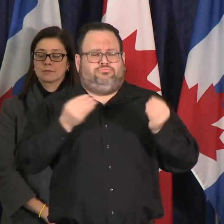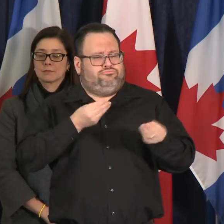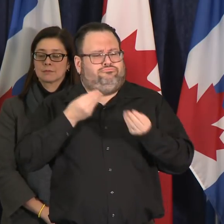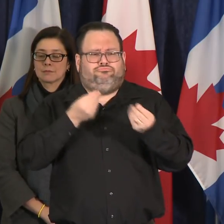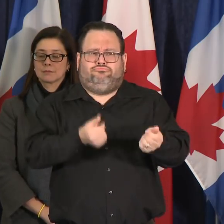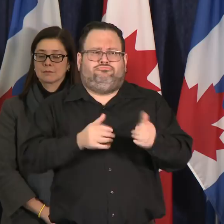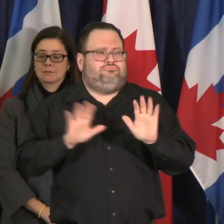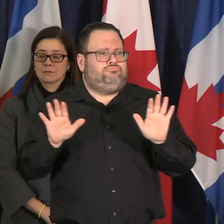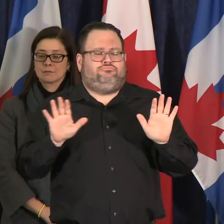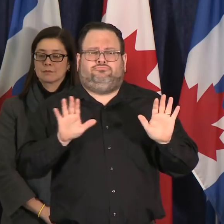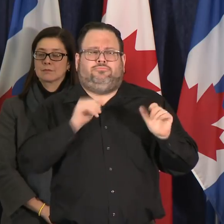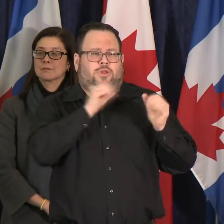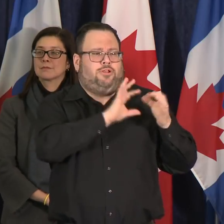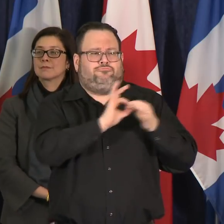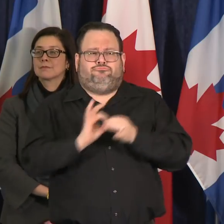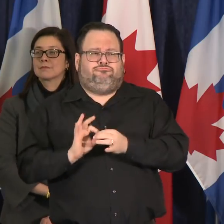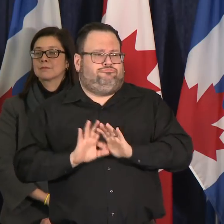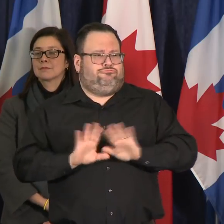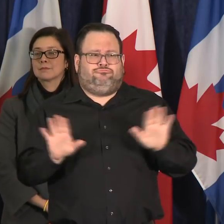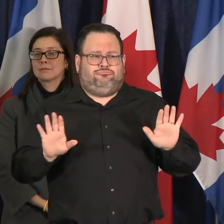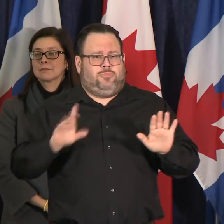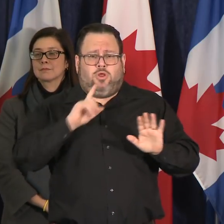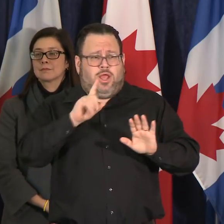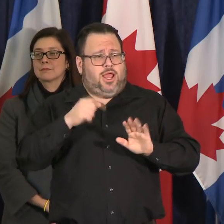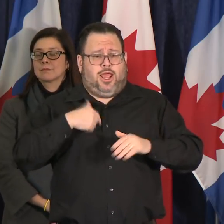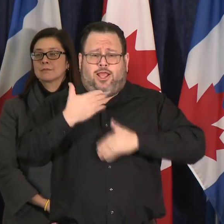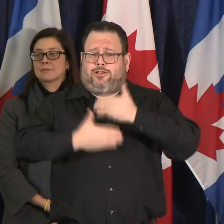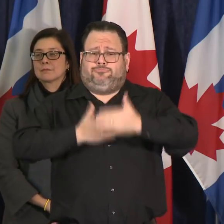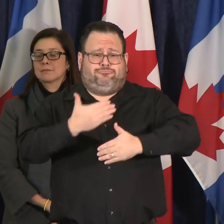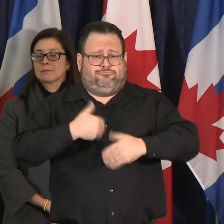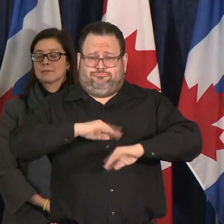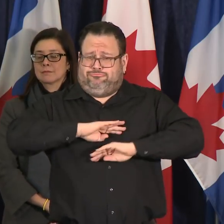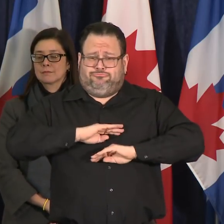incredibly pleased and incredibly impressed with the work that is